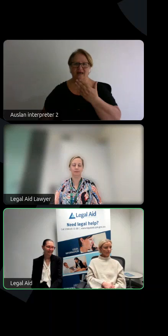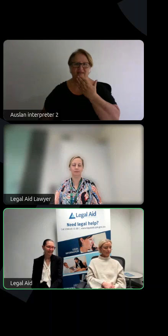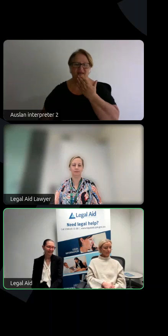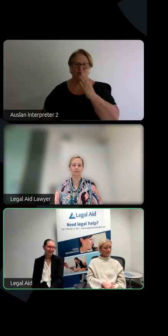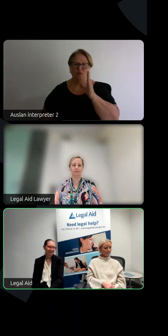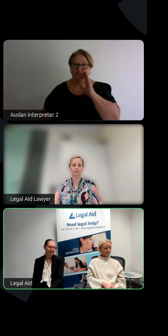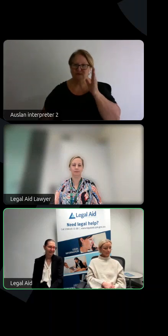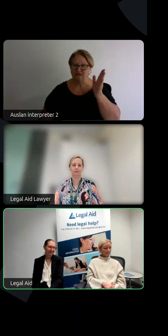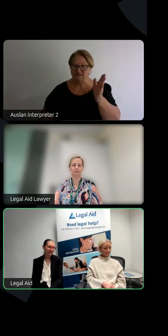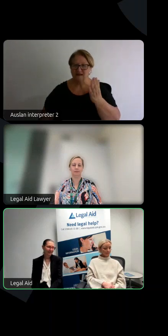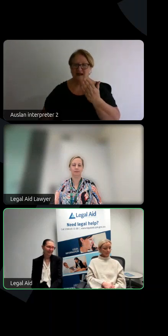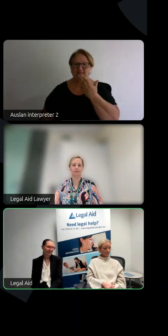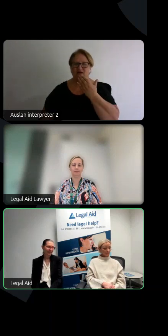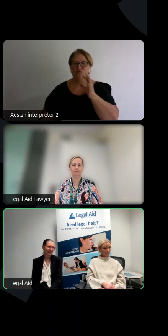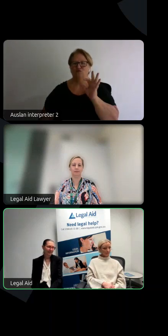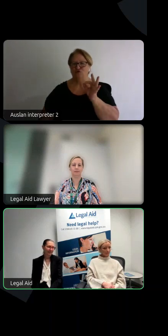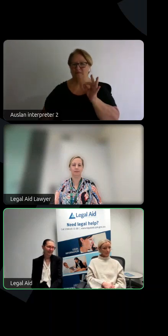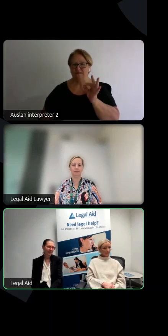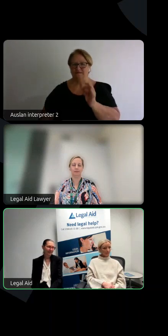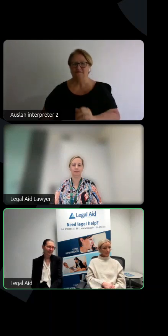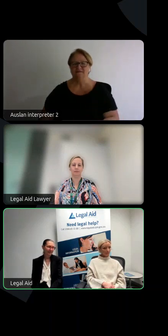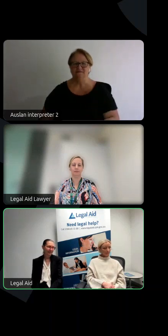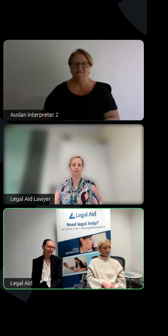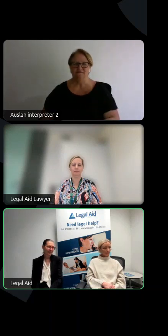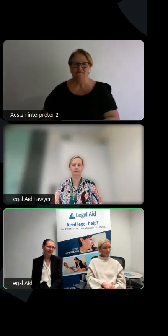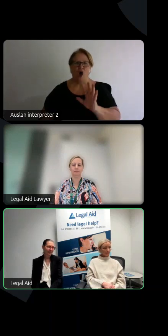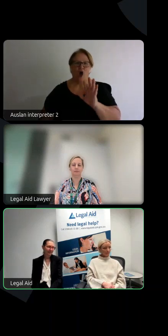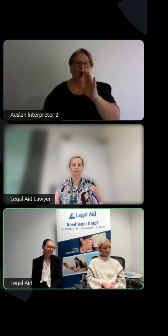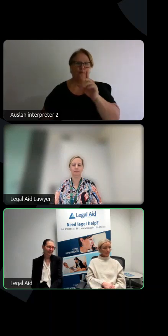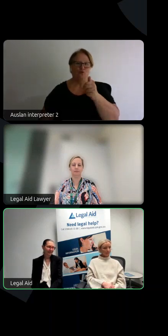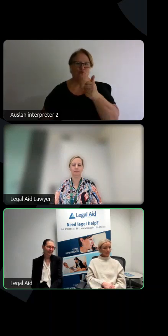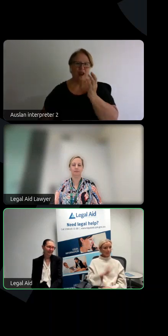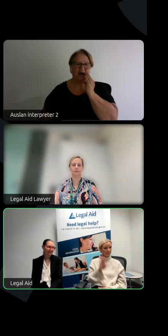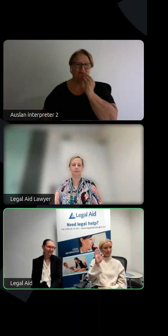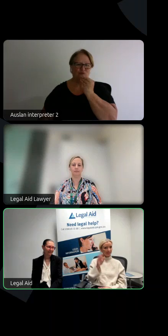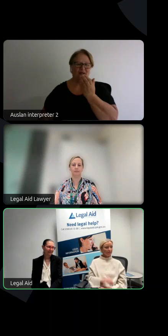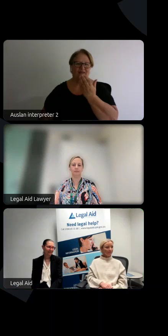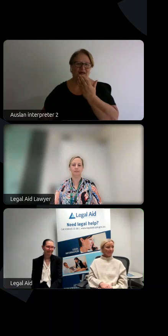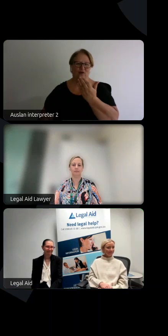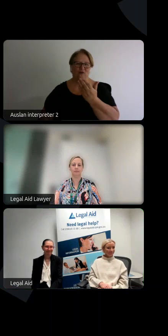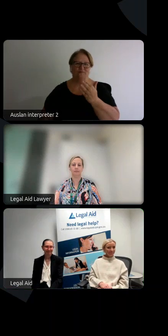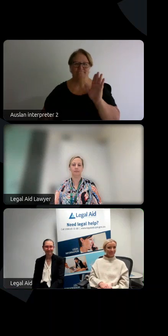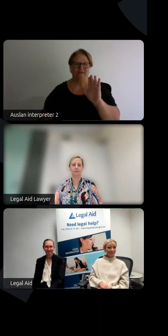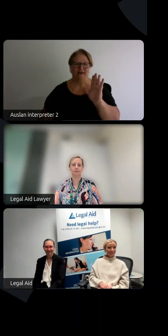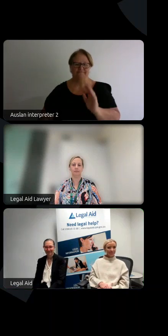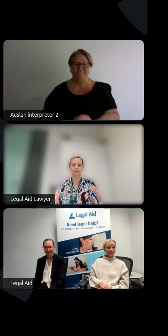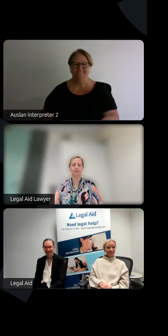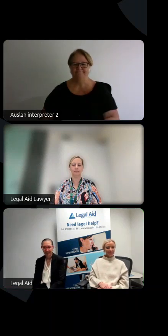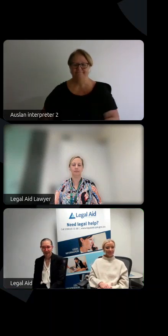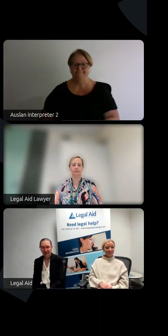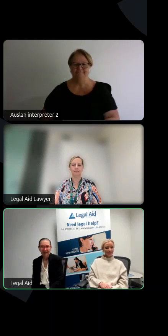and thank you to our interpreters. Uh we hope you have a great afternoon. Thank you. Thank you.